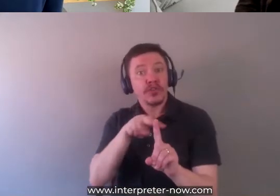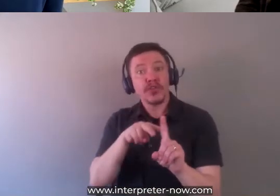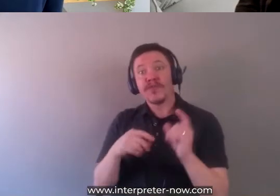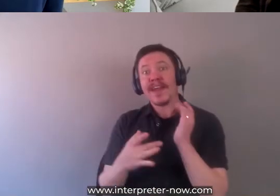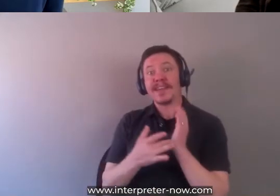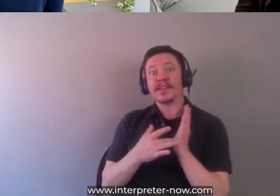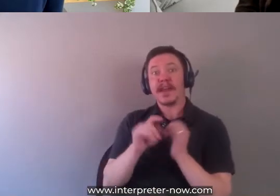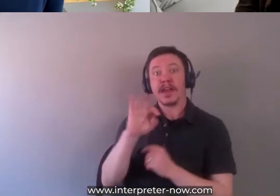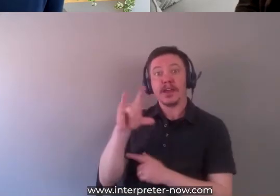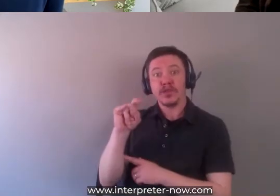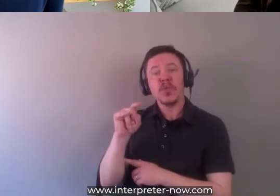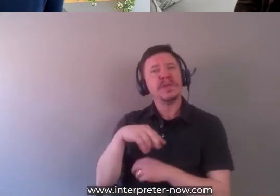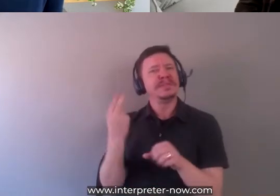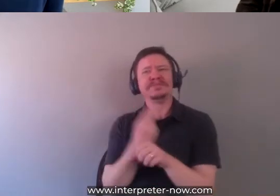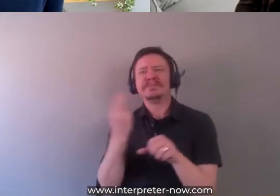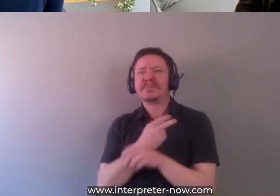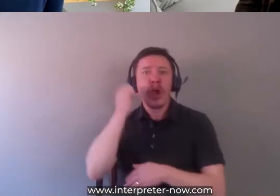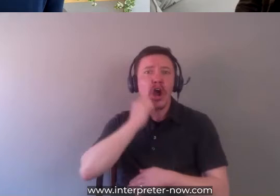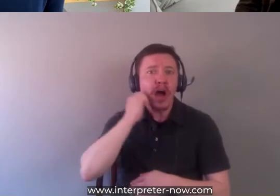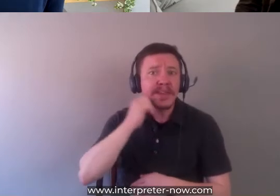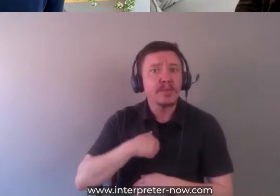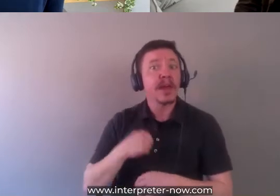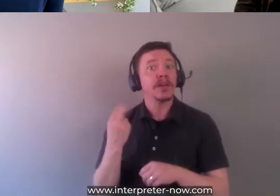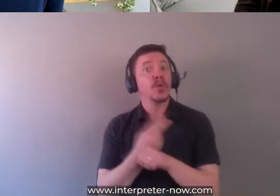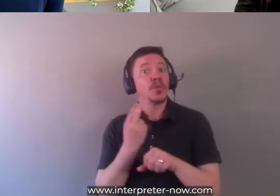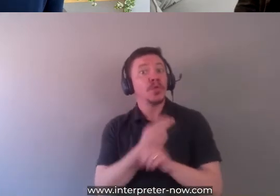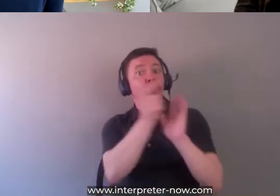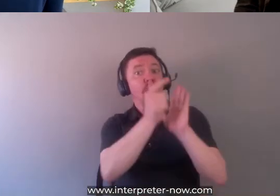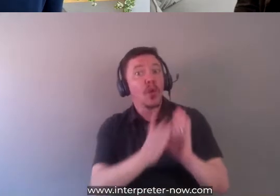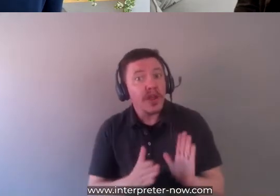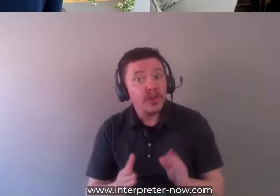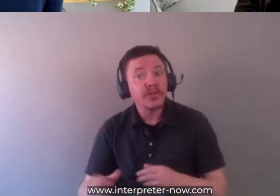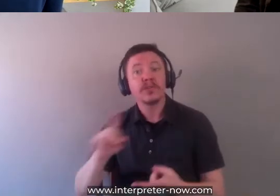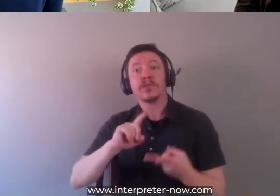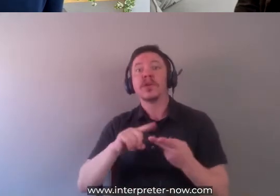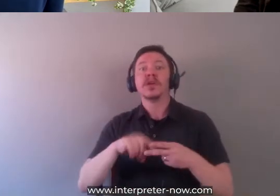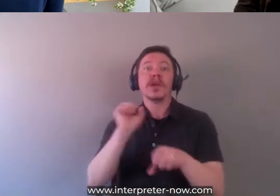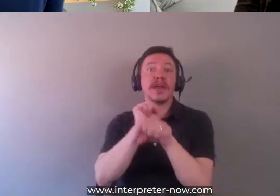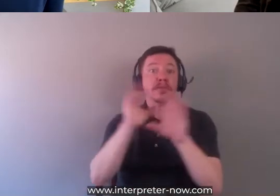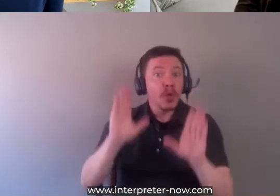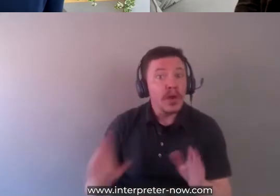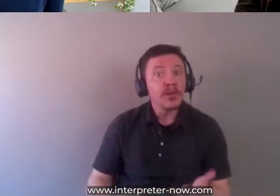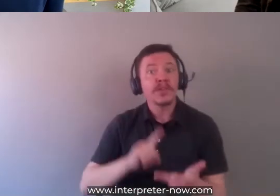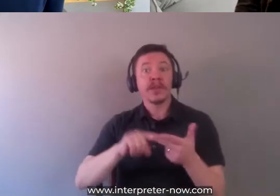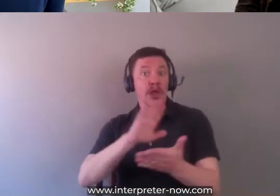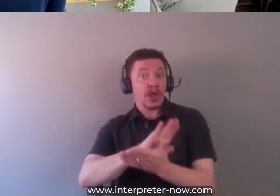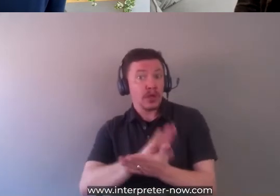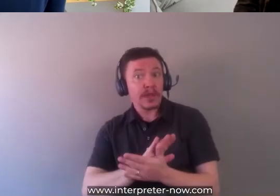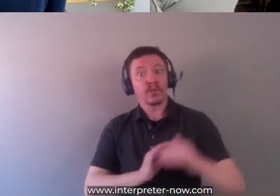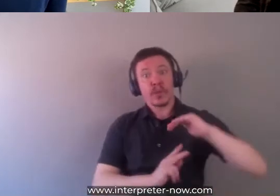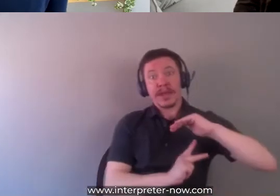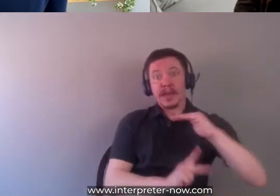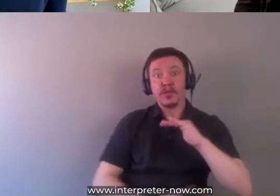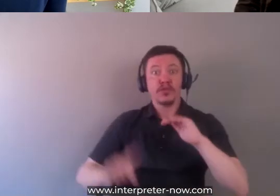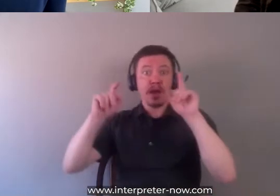commonly deployed by our employers, by our schools in K to 12 and higher ed, in our communities